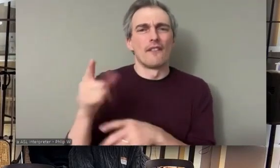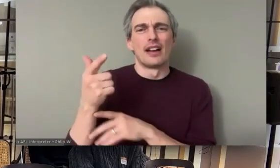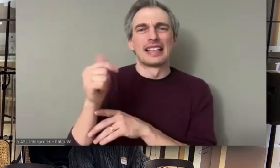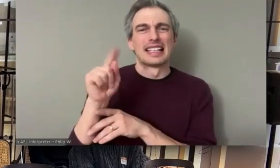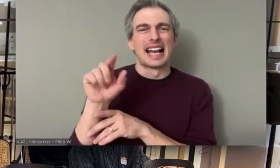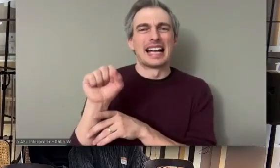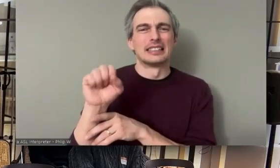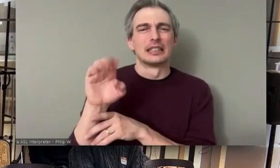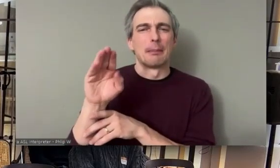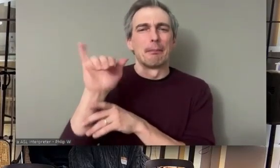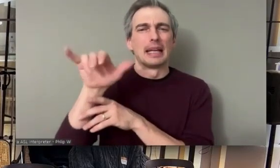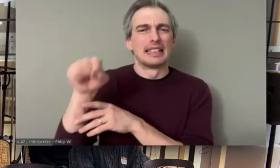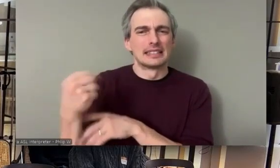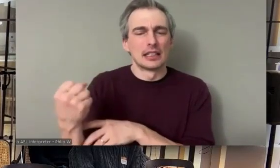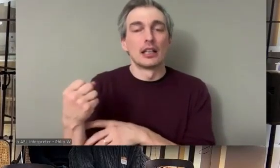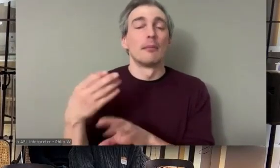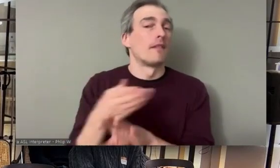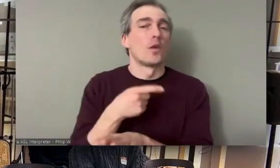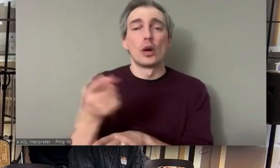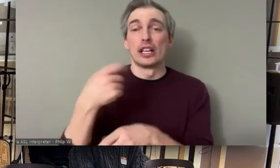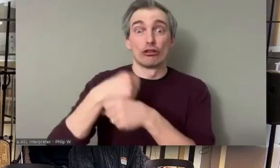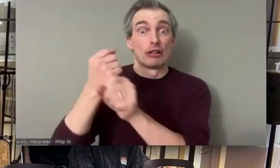Before he created Gatsby's, he had other worlds.